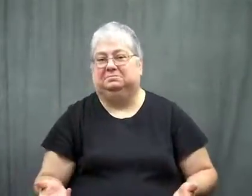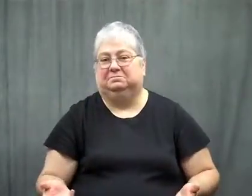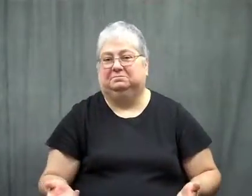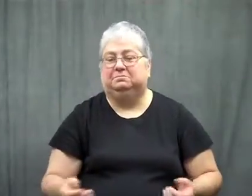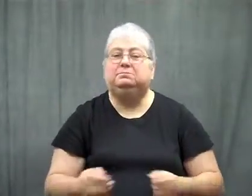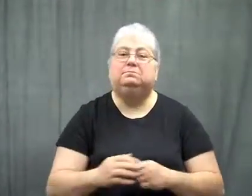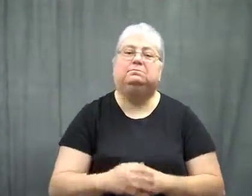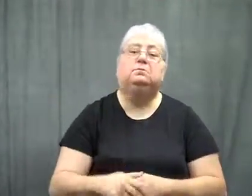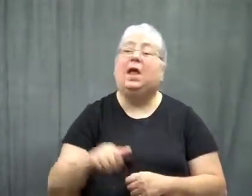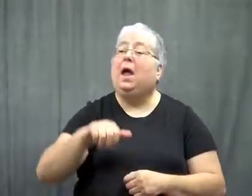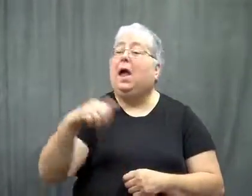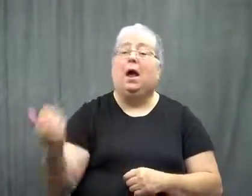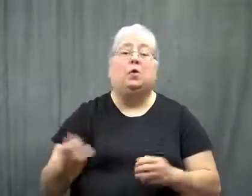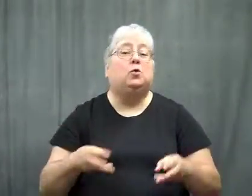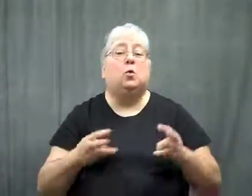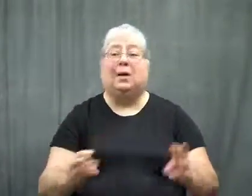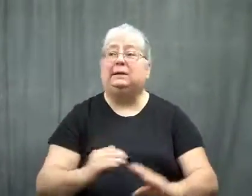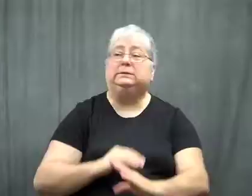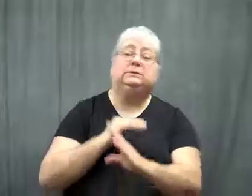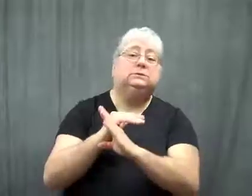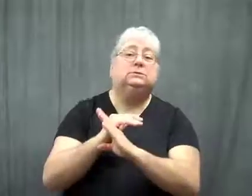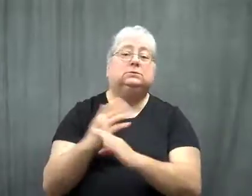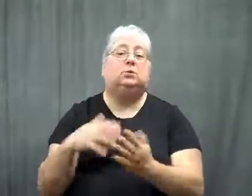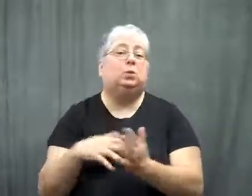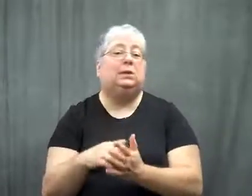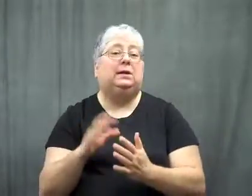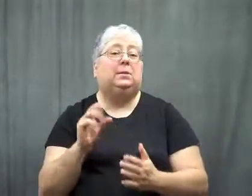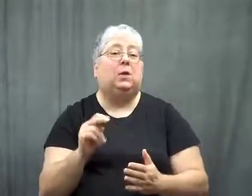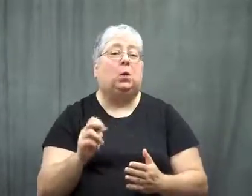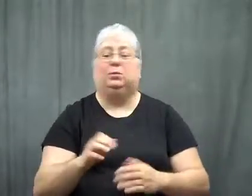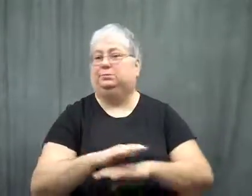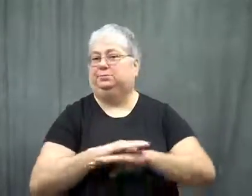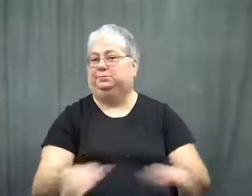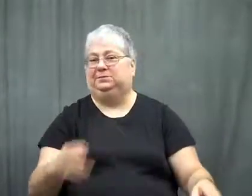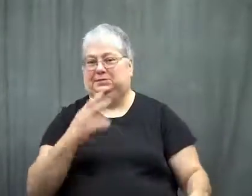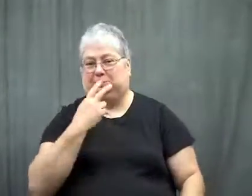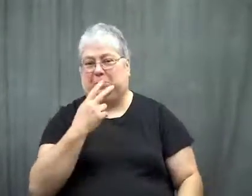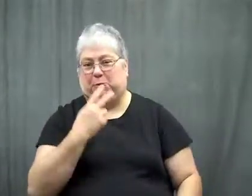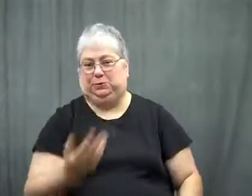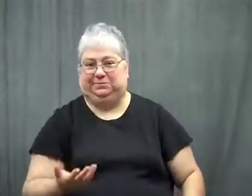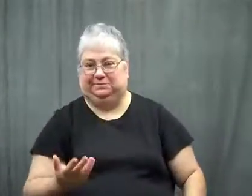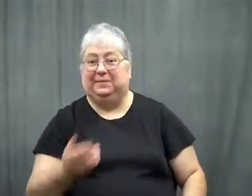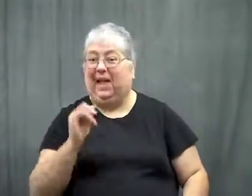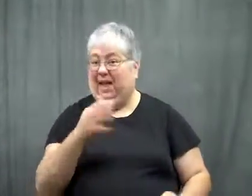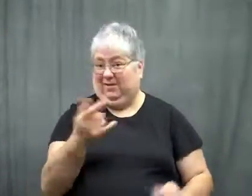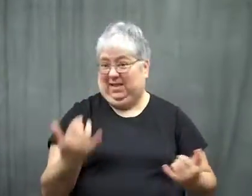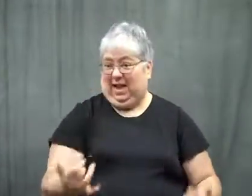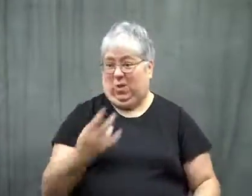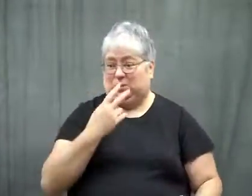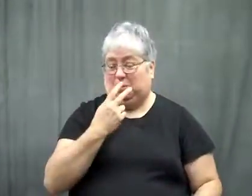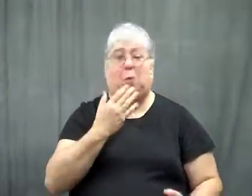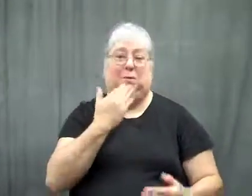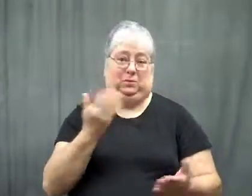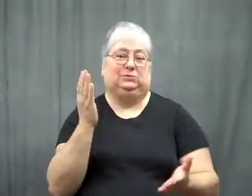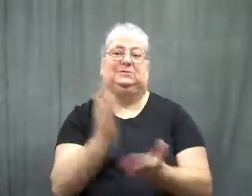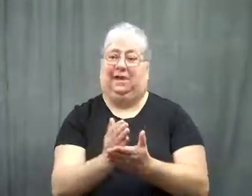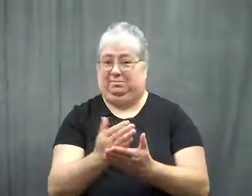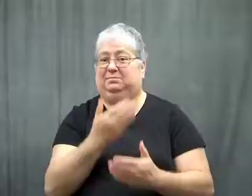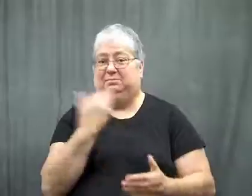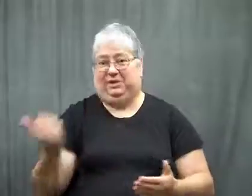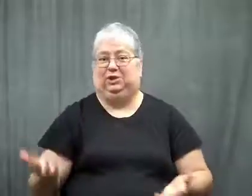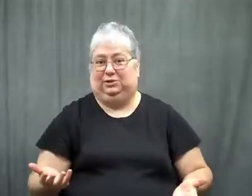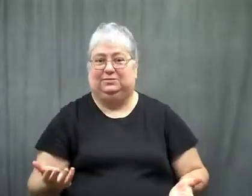Not smoking is another way to reduce risk. If you smoke, quit.